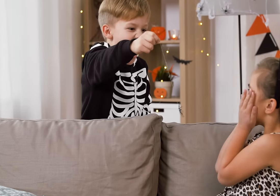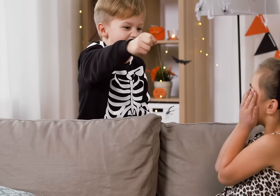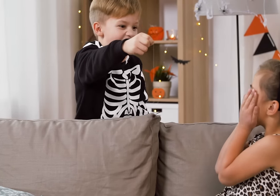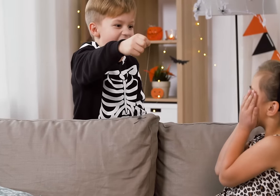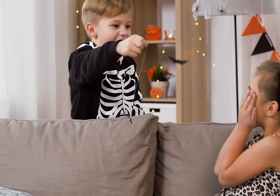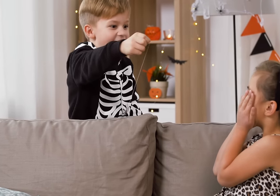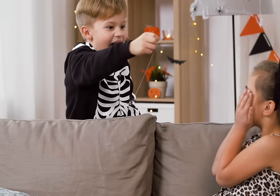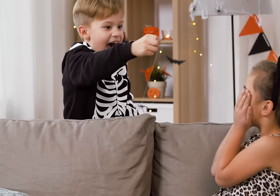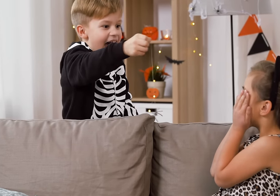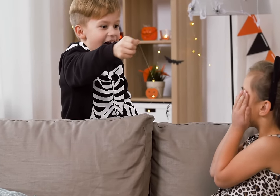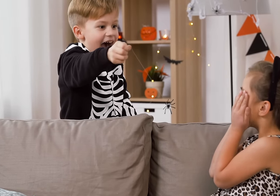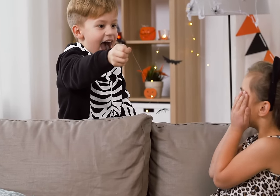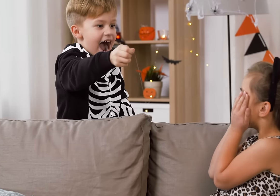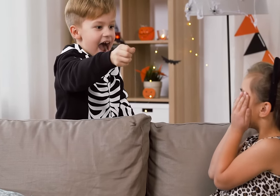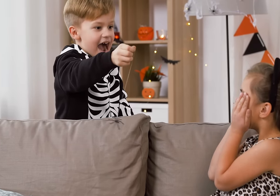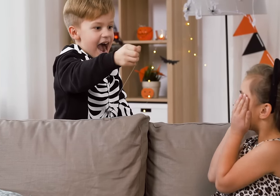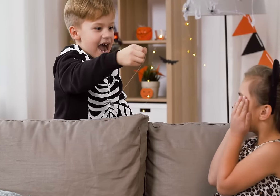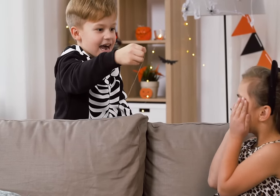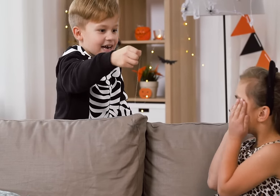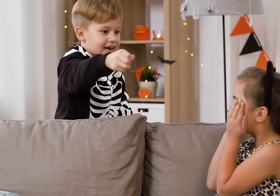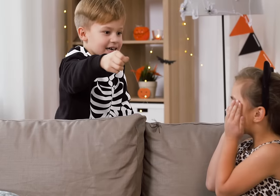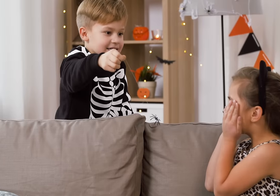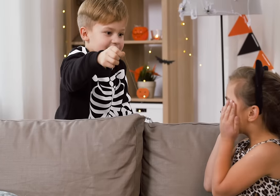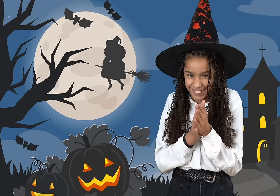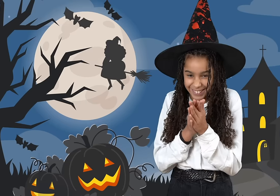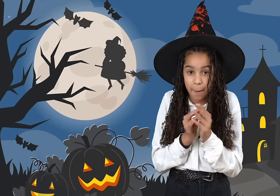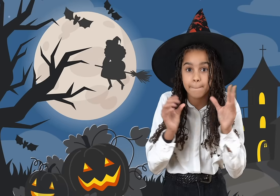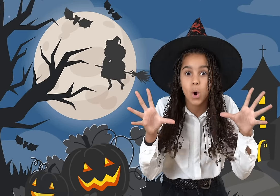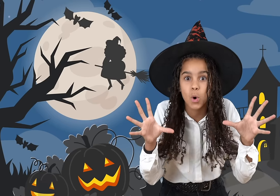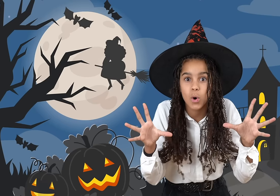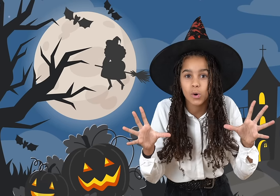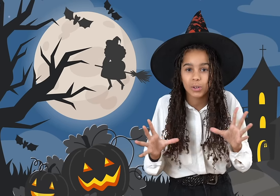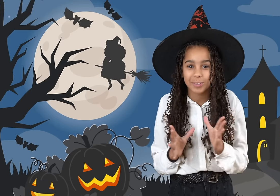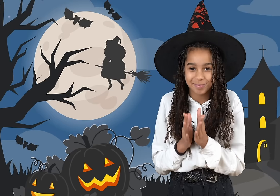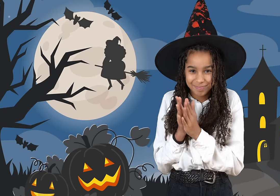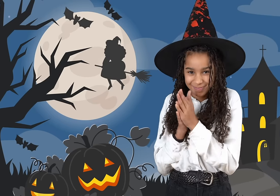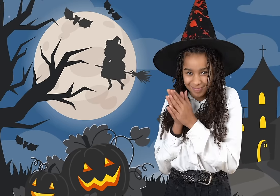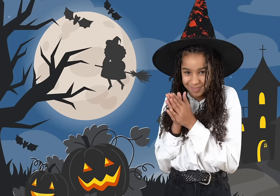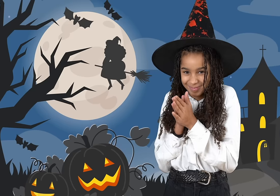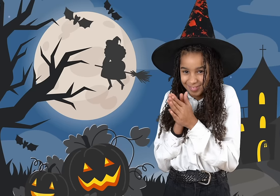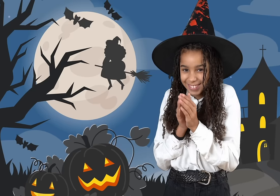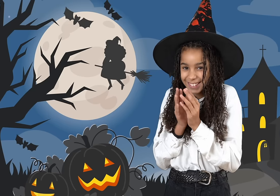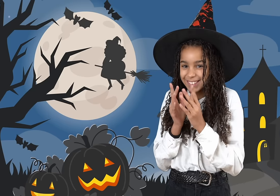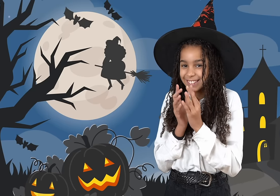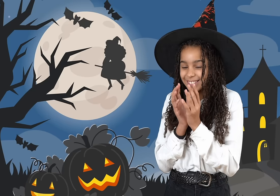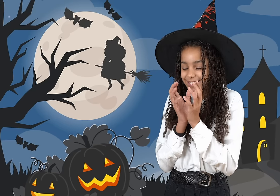But they're still the same person inside. Seeing the person in a scary costume might make you feel